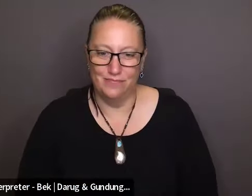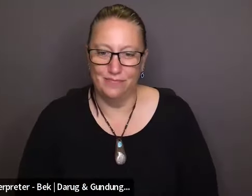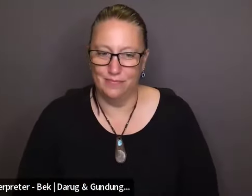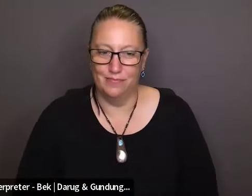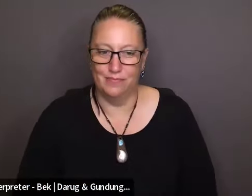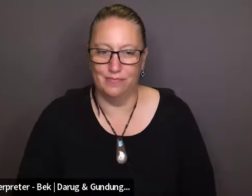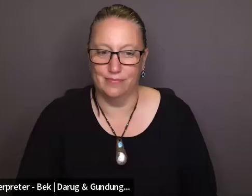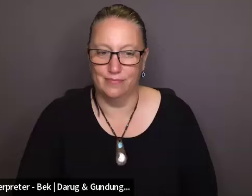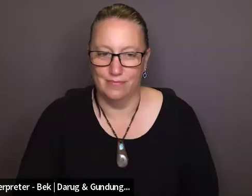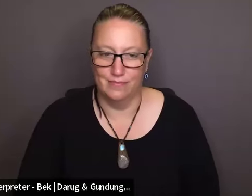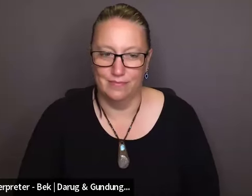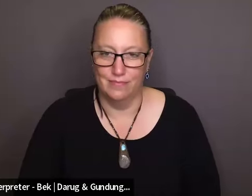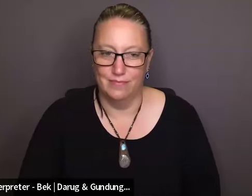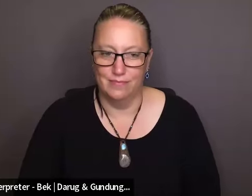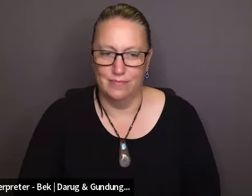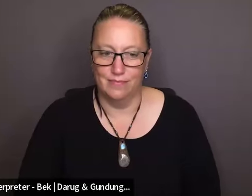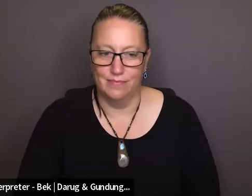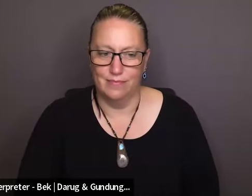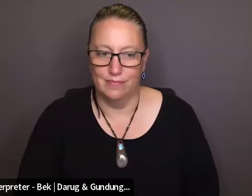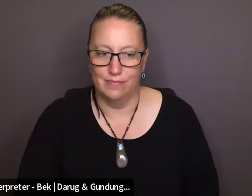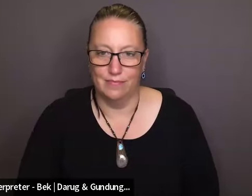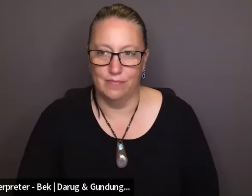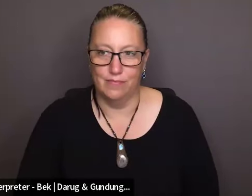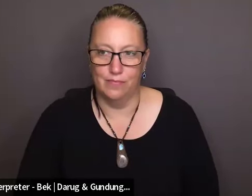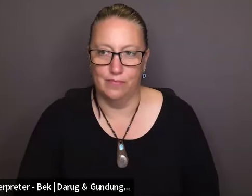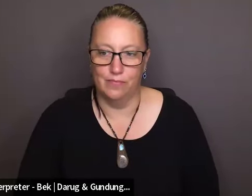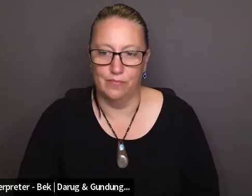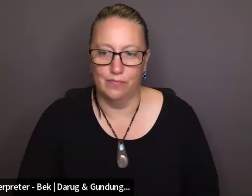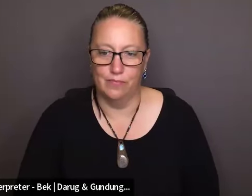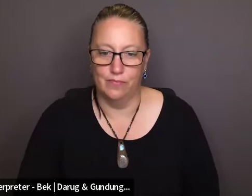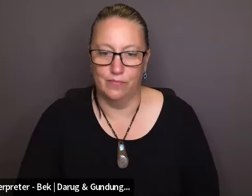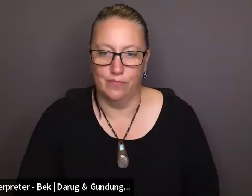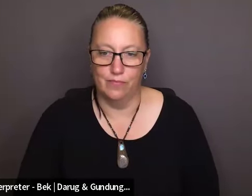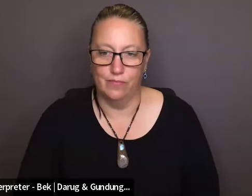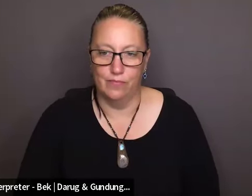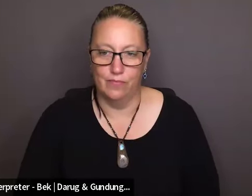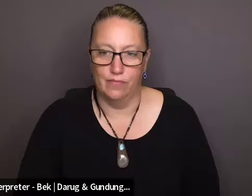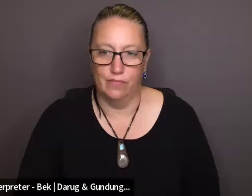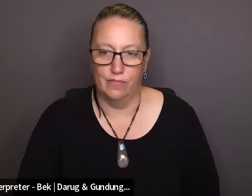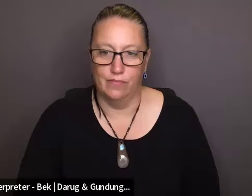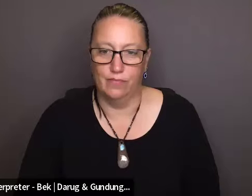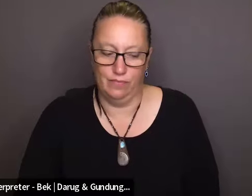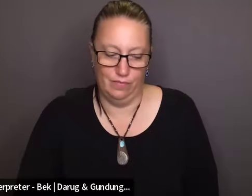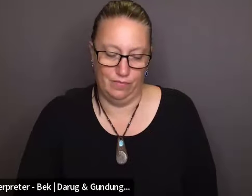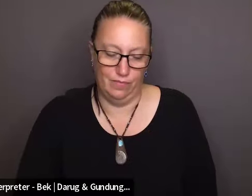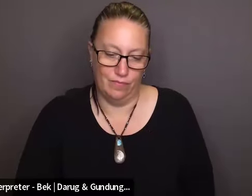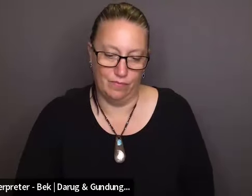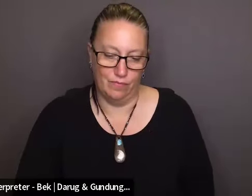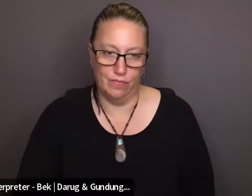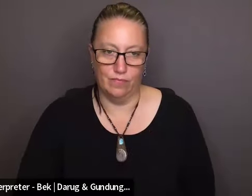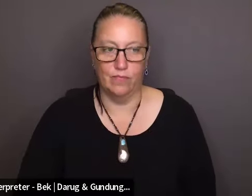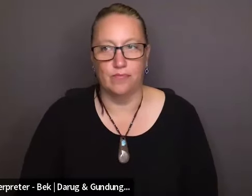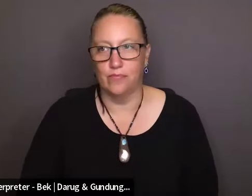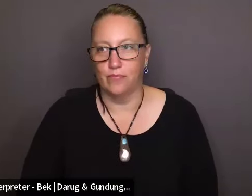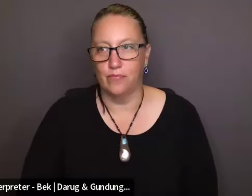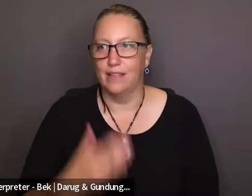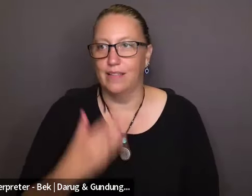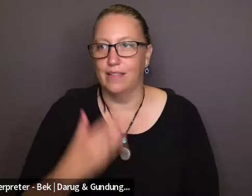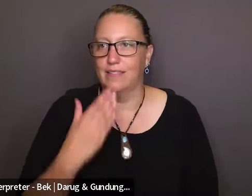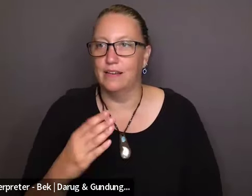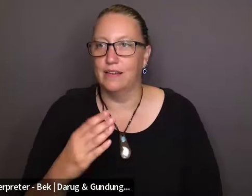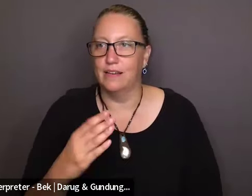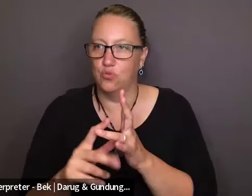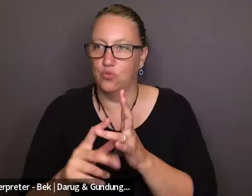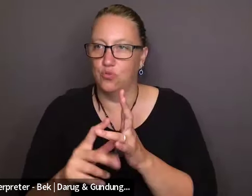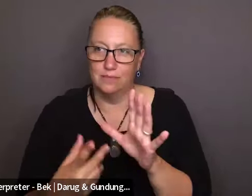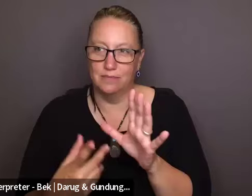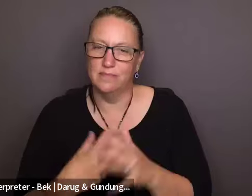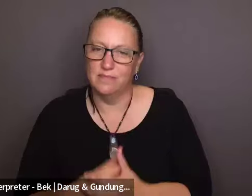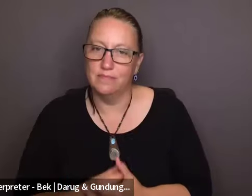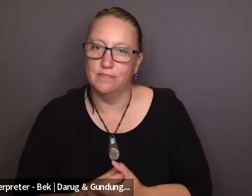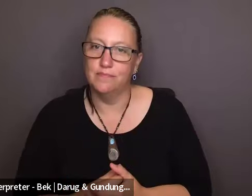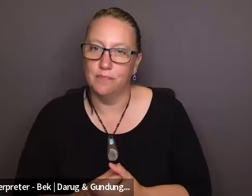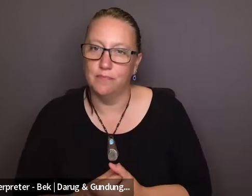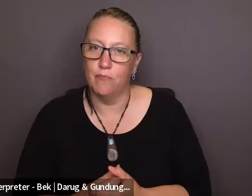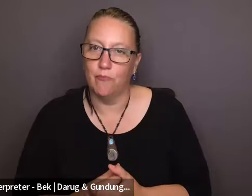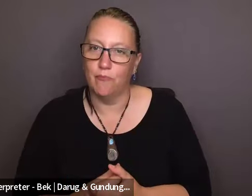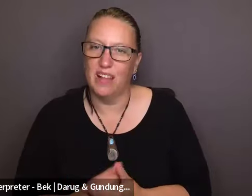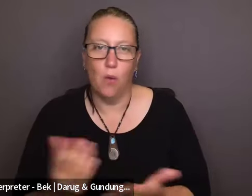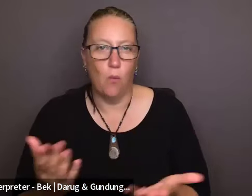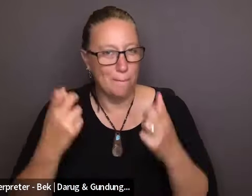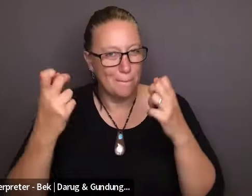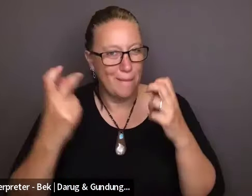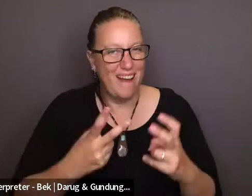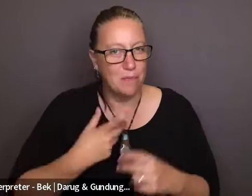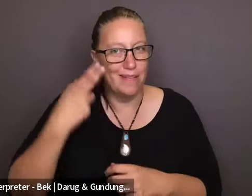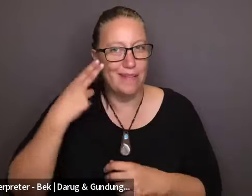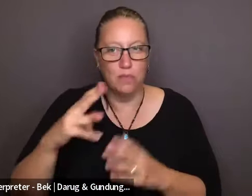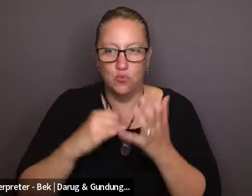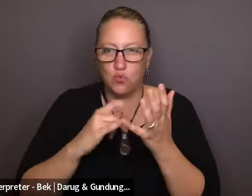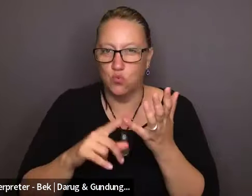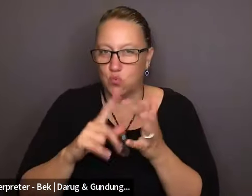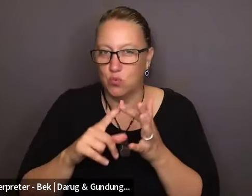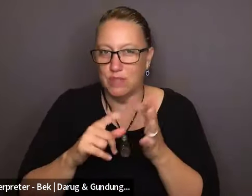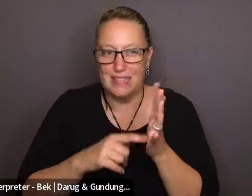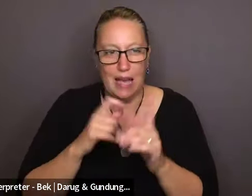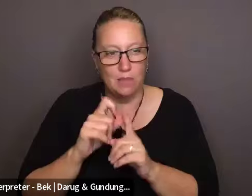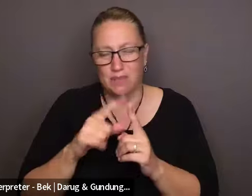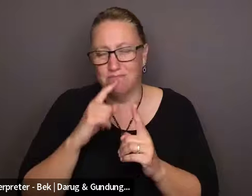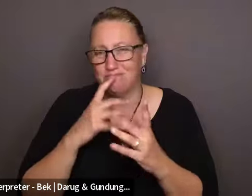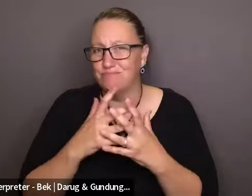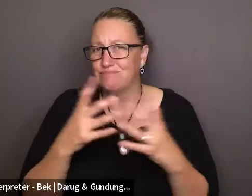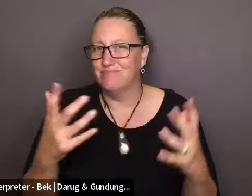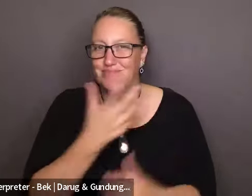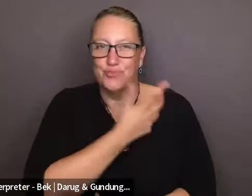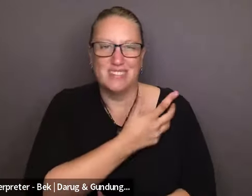SUE: